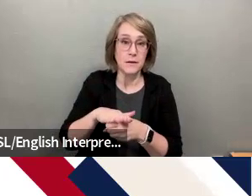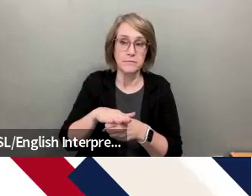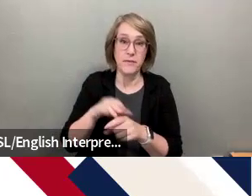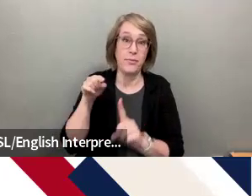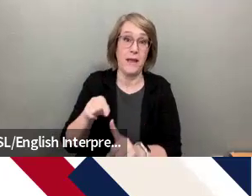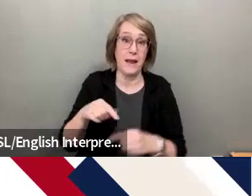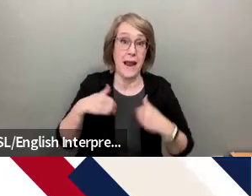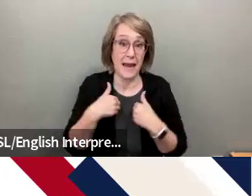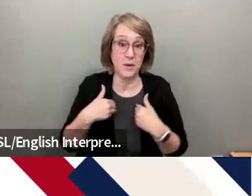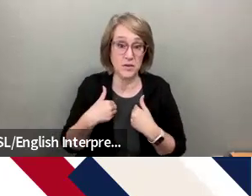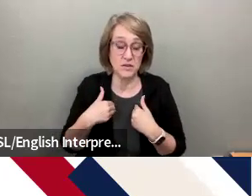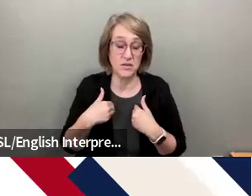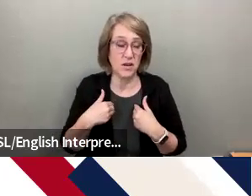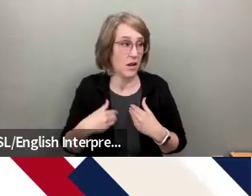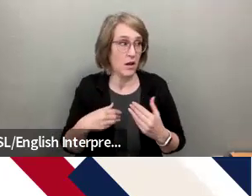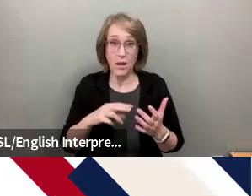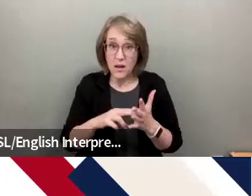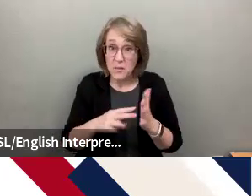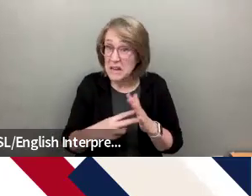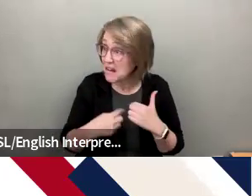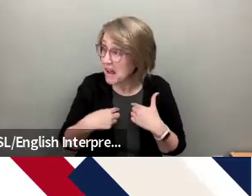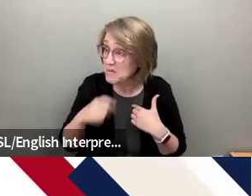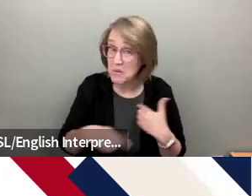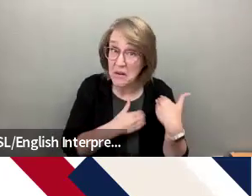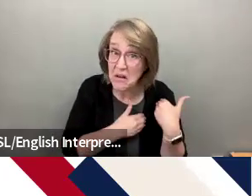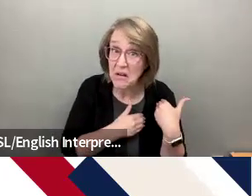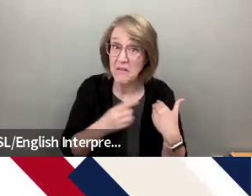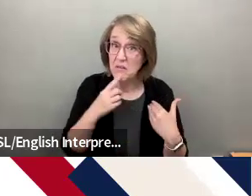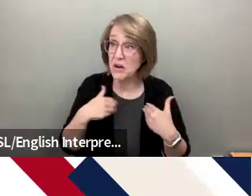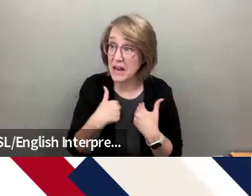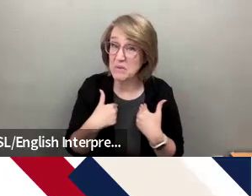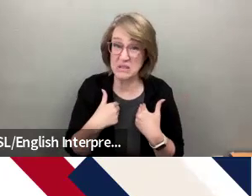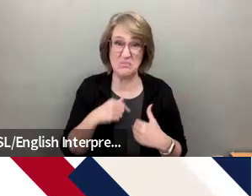REALIZE THAT THEY HAVE TO CARE FOR THE ANIMALS AND THAT CAN BE MESSY AND STUDENTS THEN LEARN